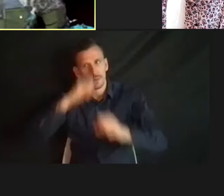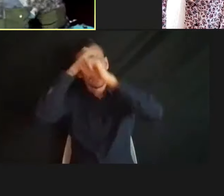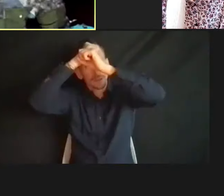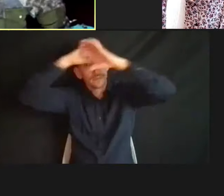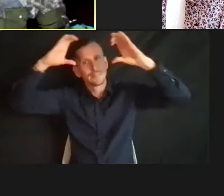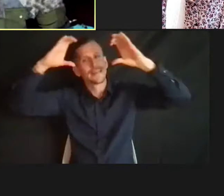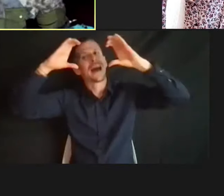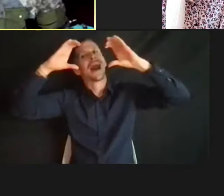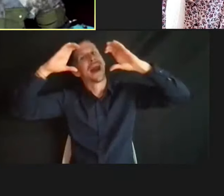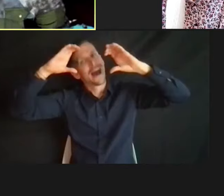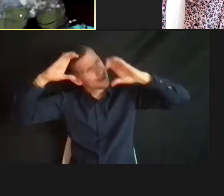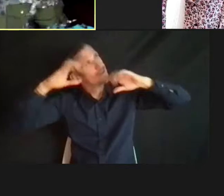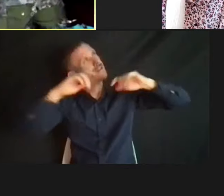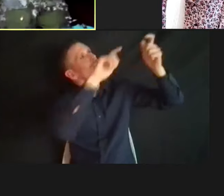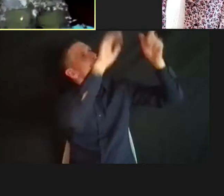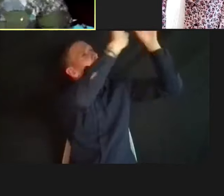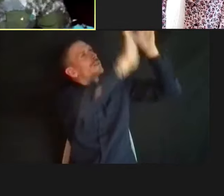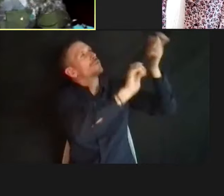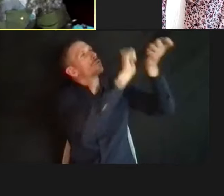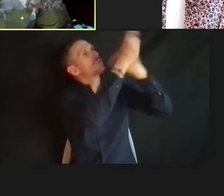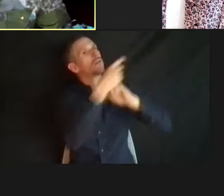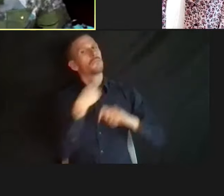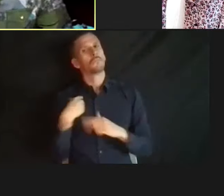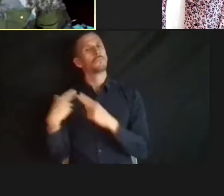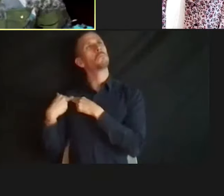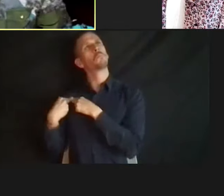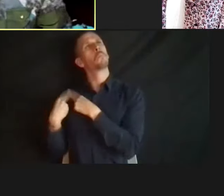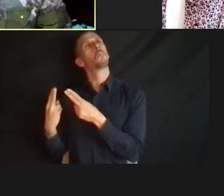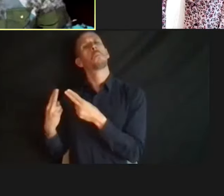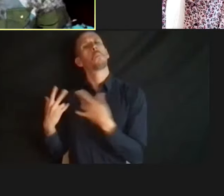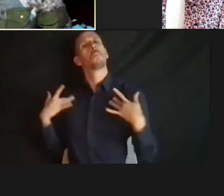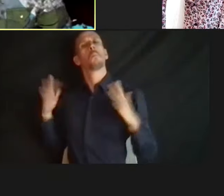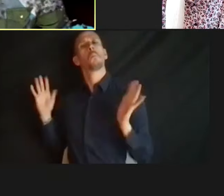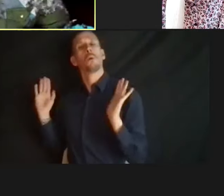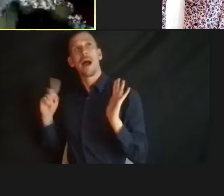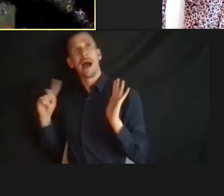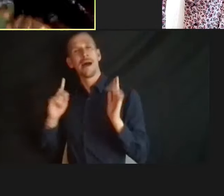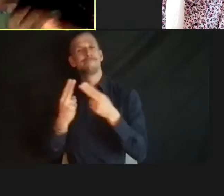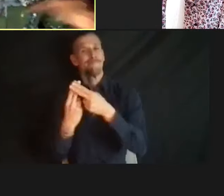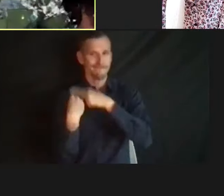my message is just like my colleague started in the beginning, there's already a very clear